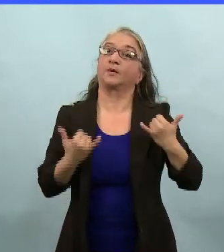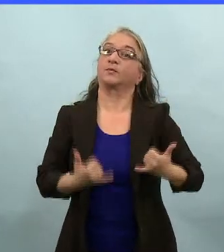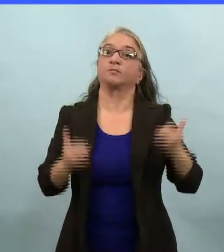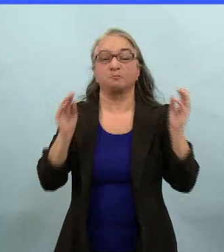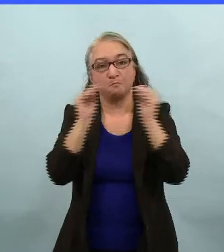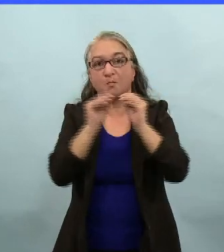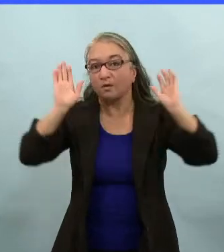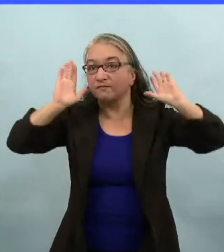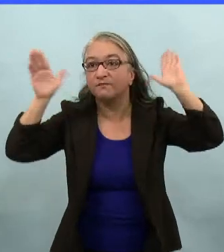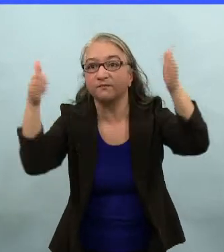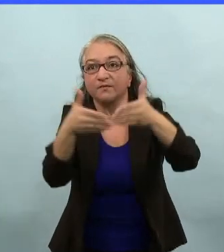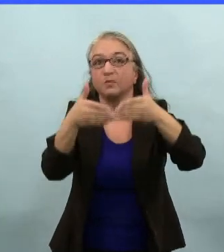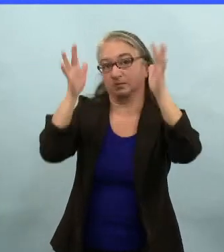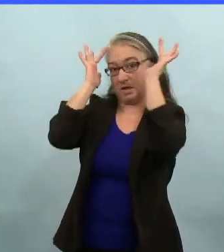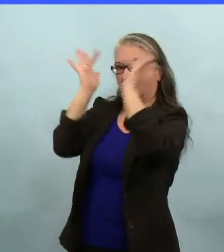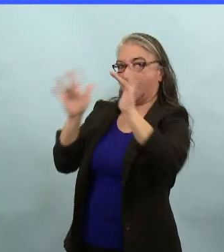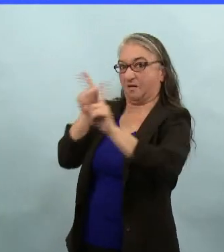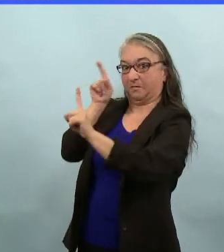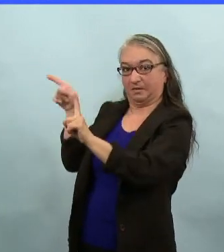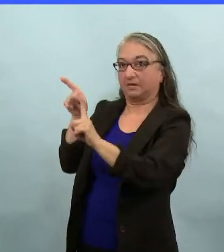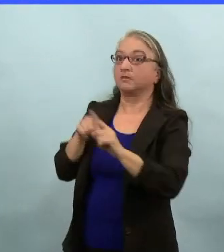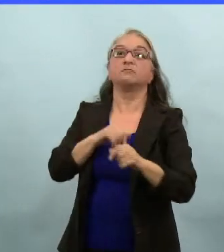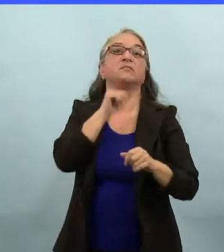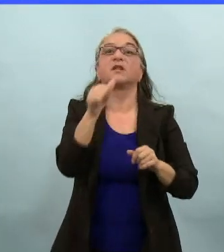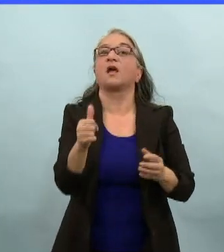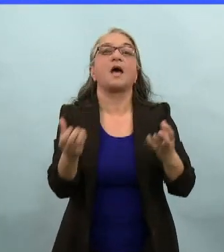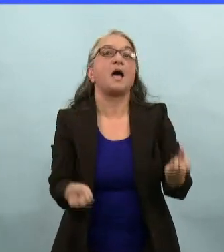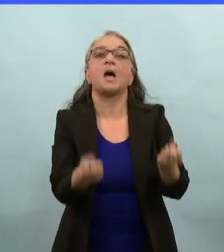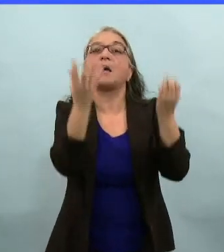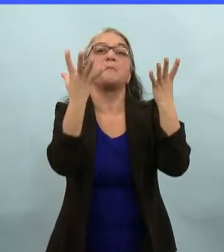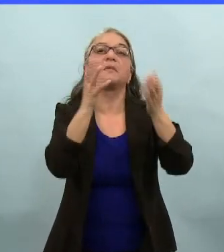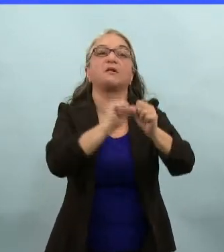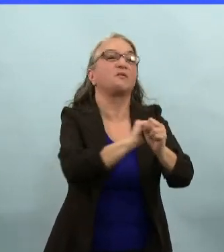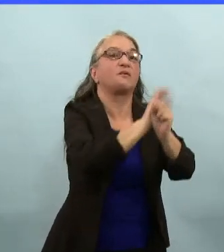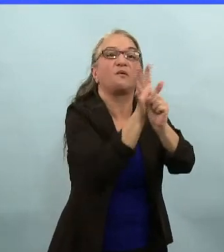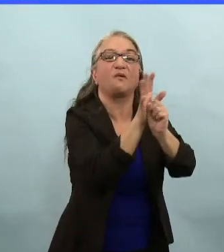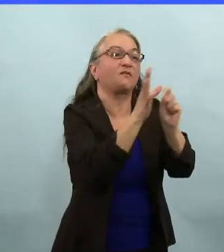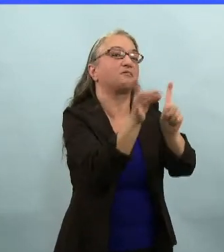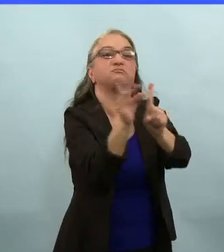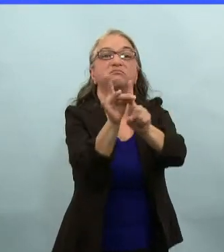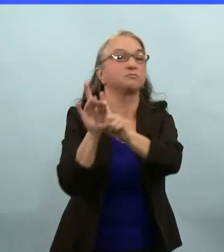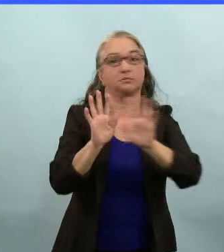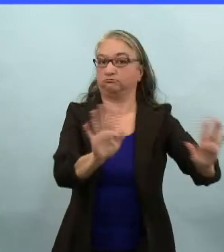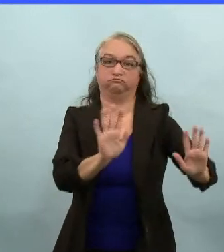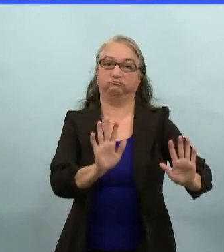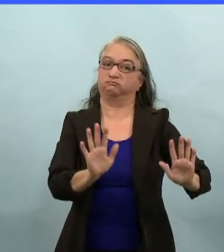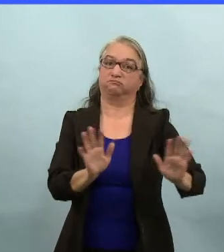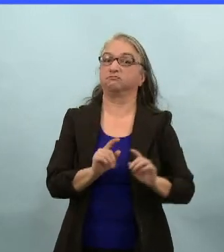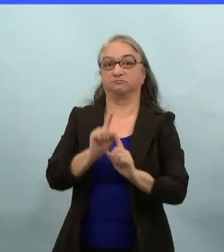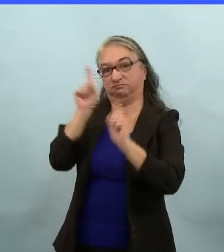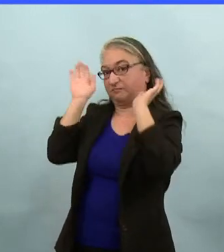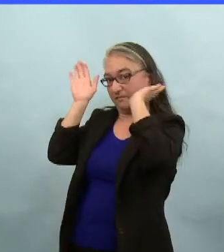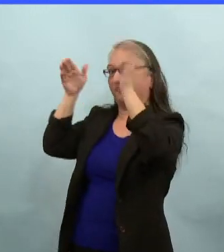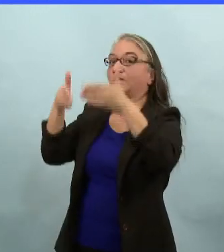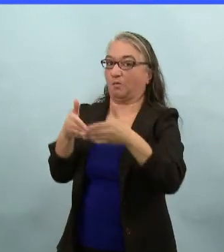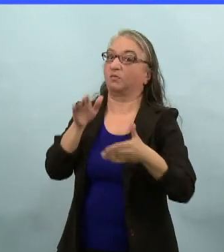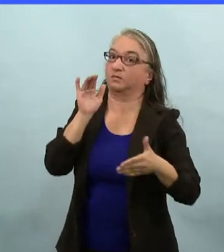and not new cases because we know the number of positive cases in manitoba is substantially